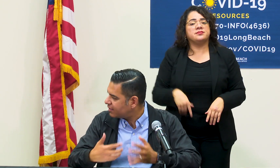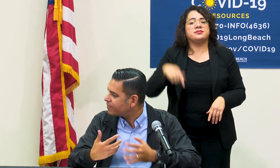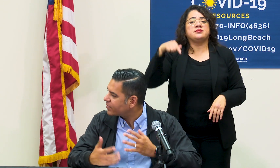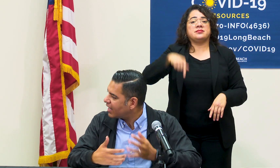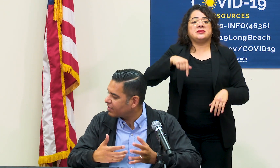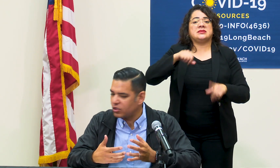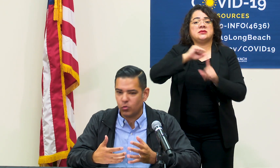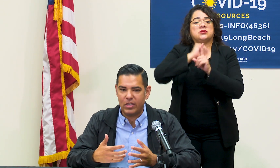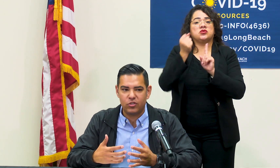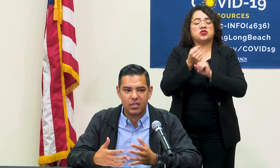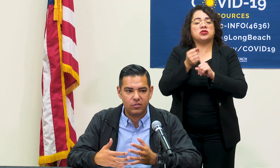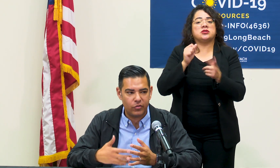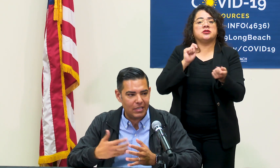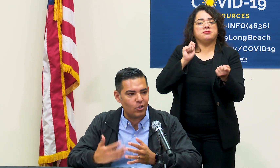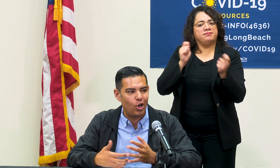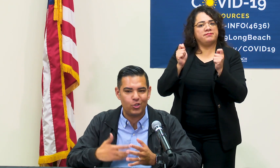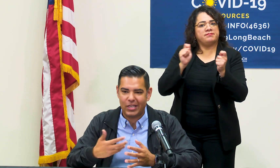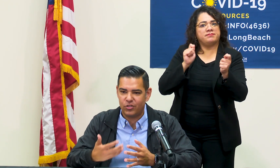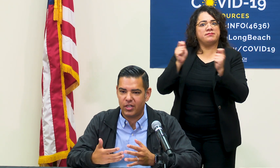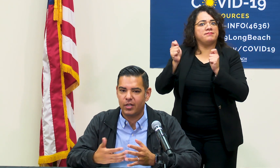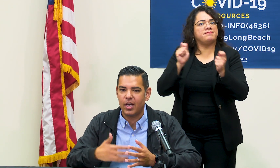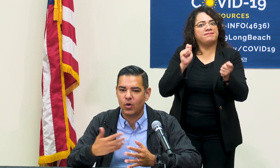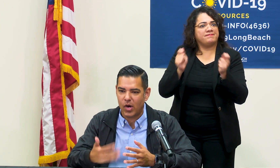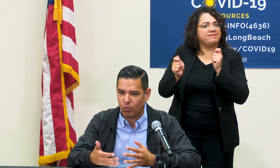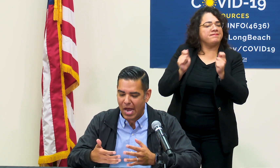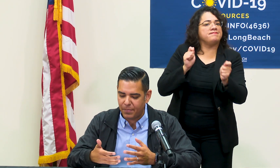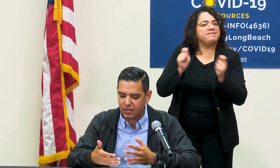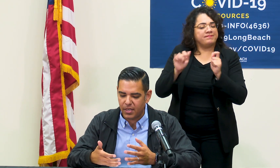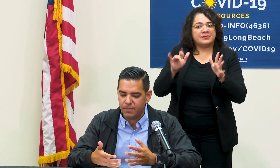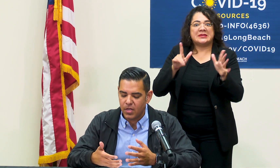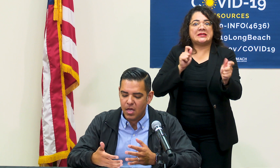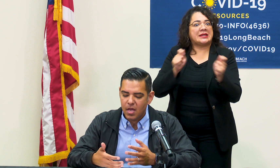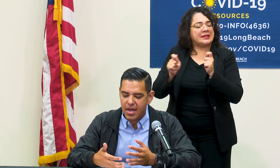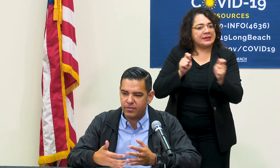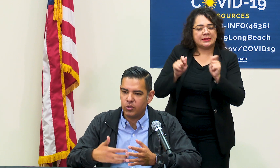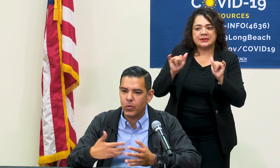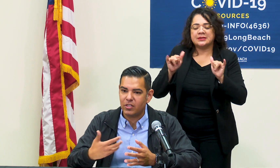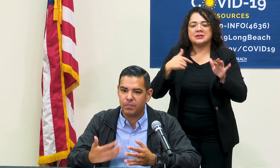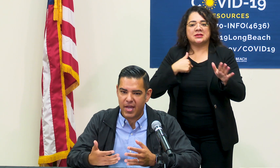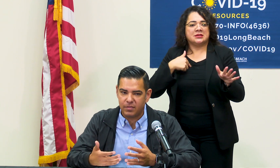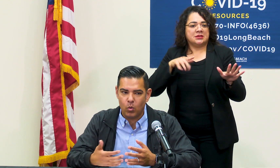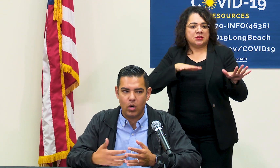situation and so things are changing quite rapidly and so to expect more